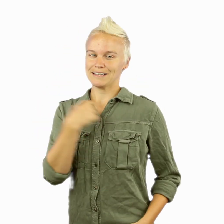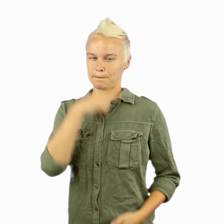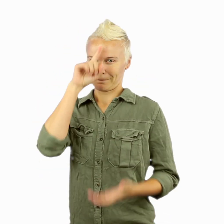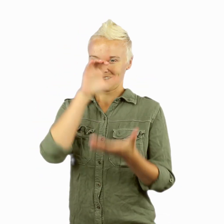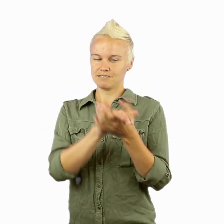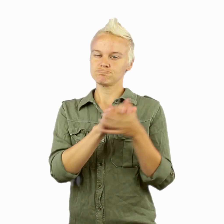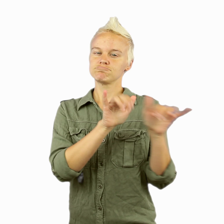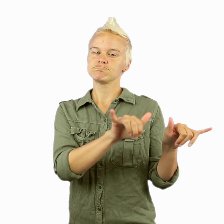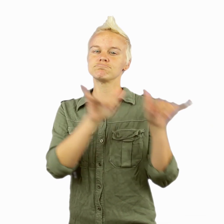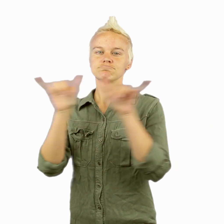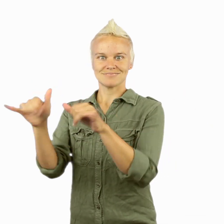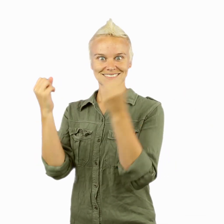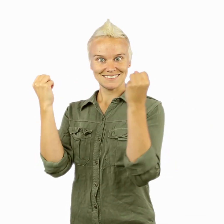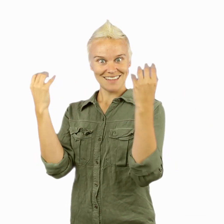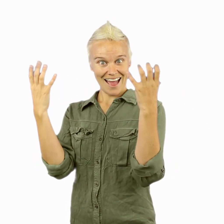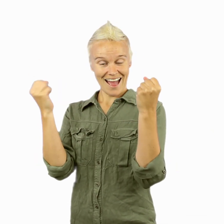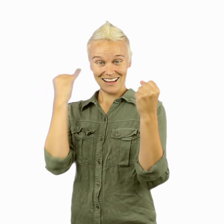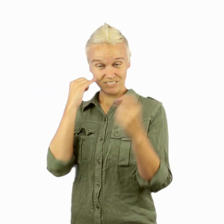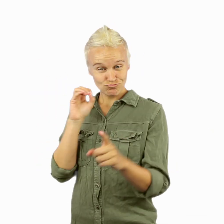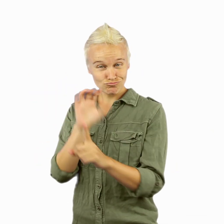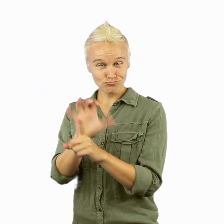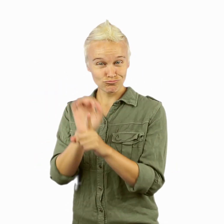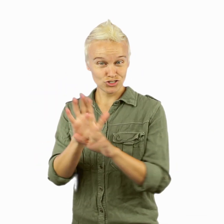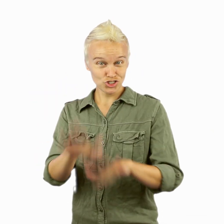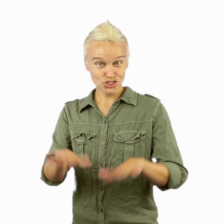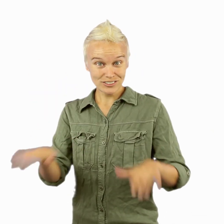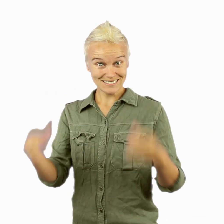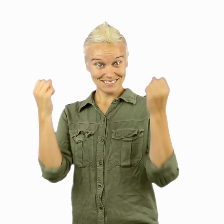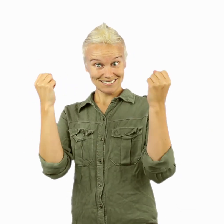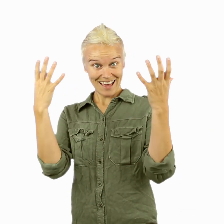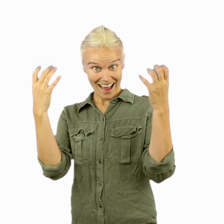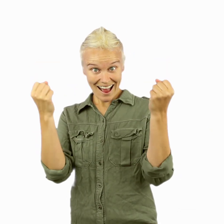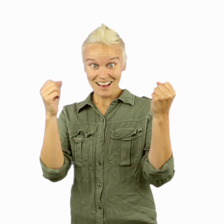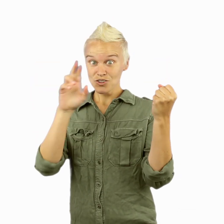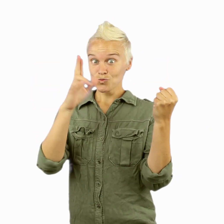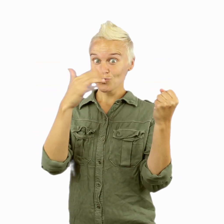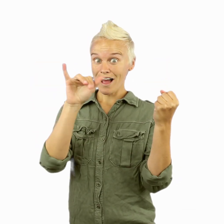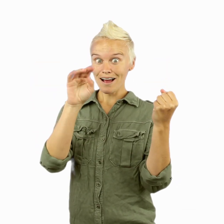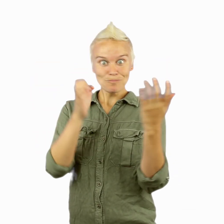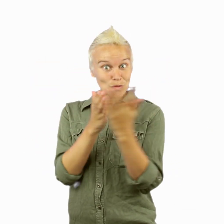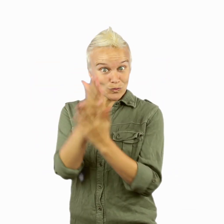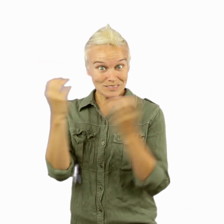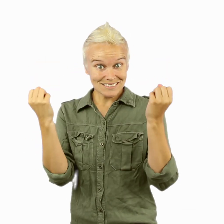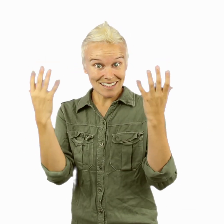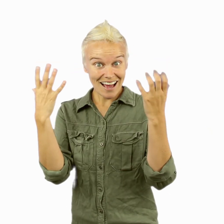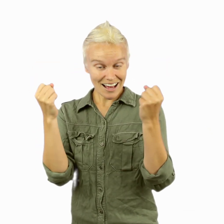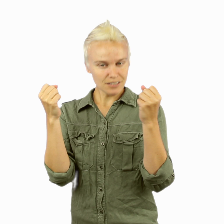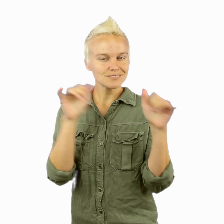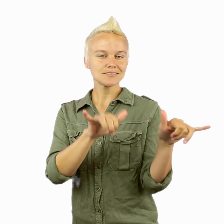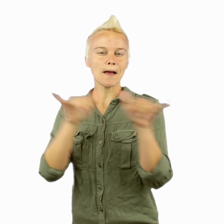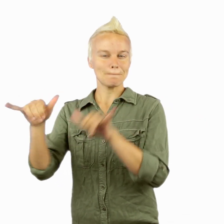We believe that these same benefits may be reaped by children exposed to rhymes in signed languages as well.